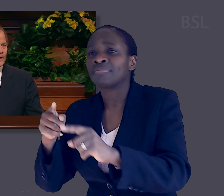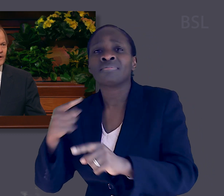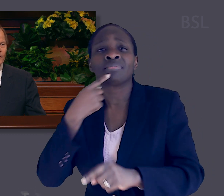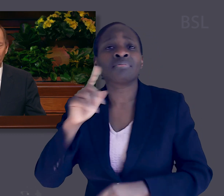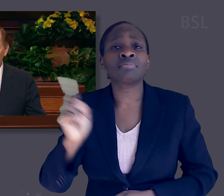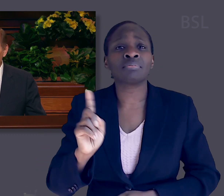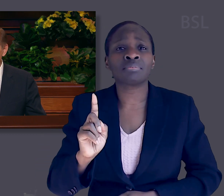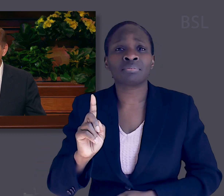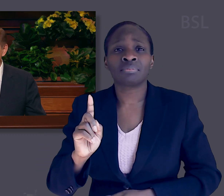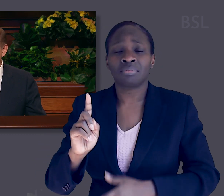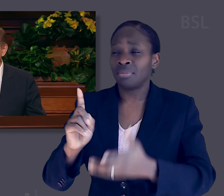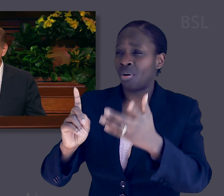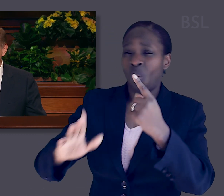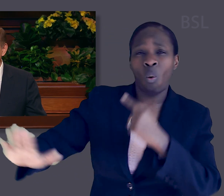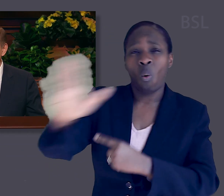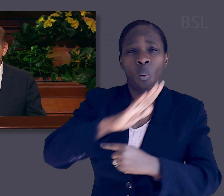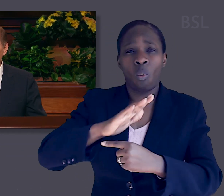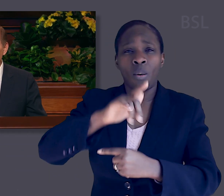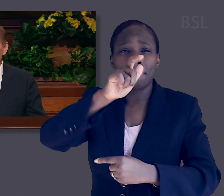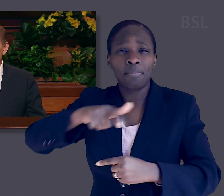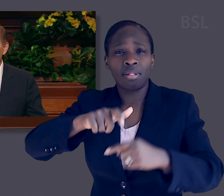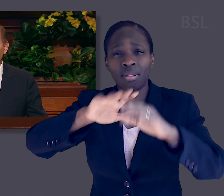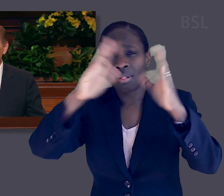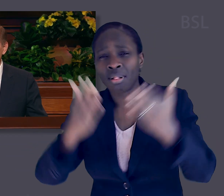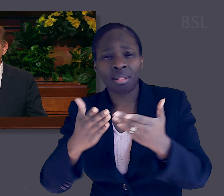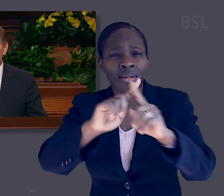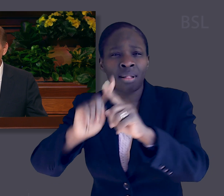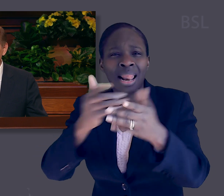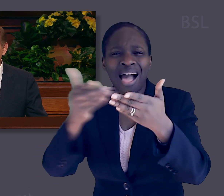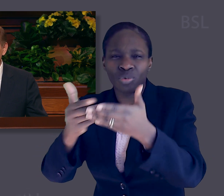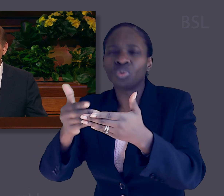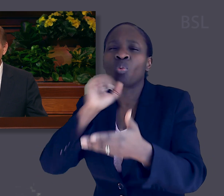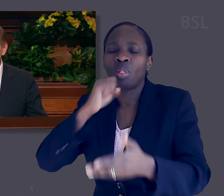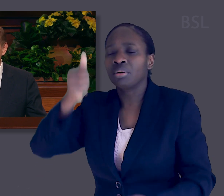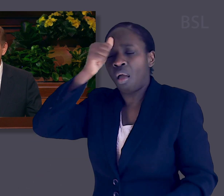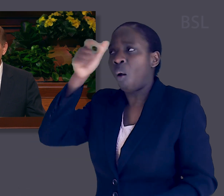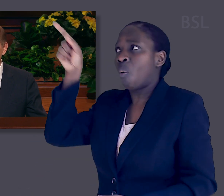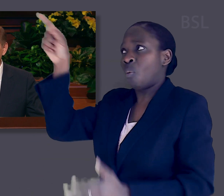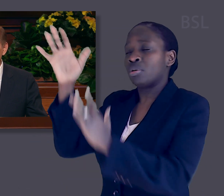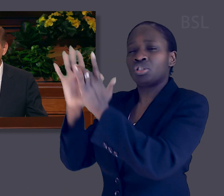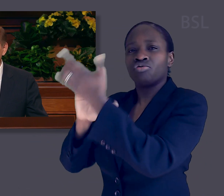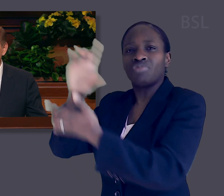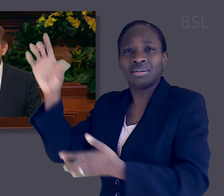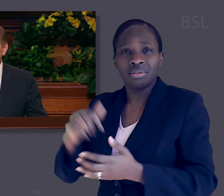“when the knowledge of a Saviour shall spread throughout every nation, kindred, tongue, and people.”